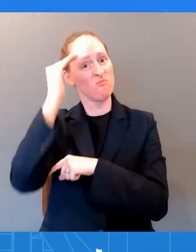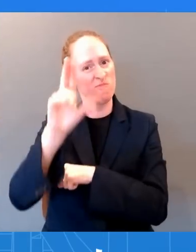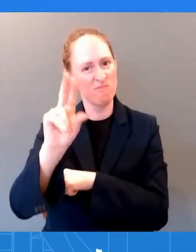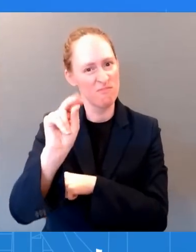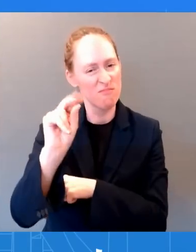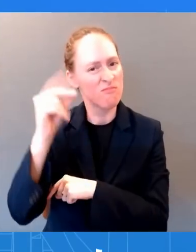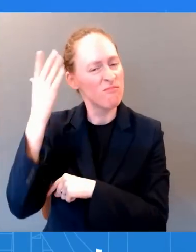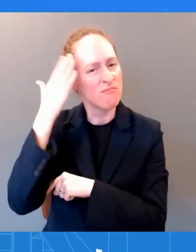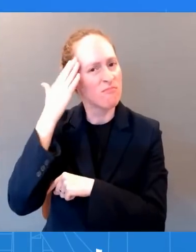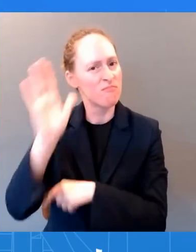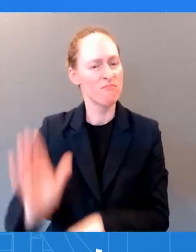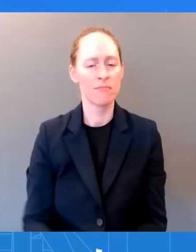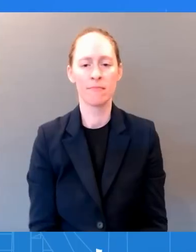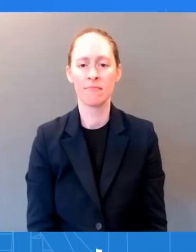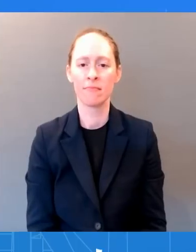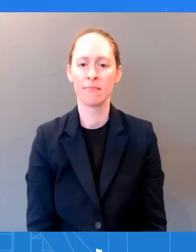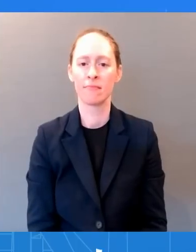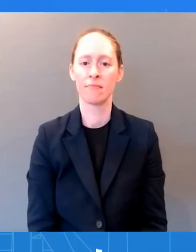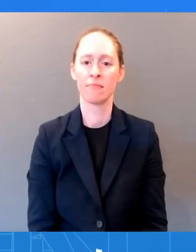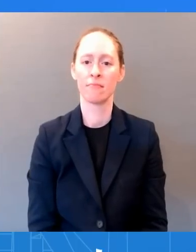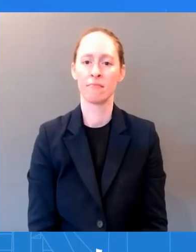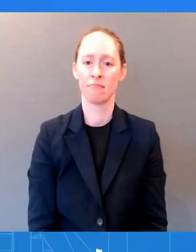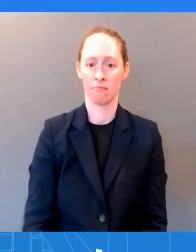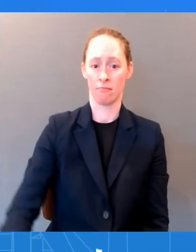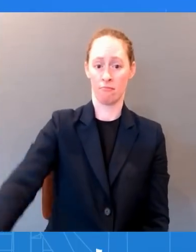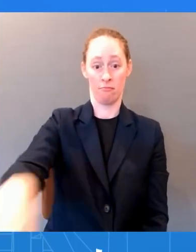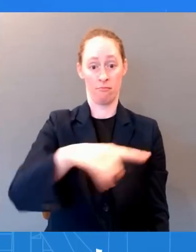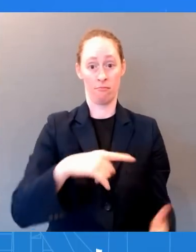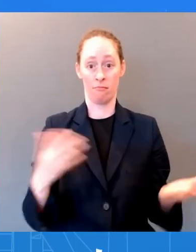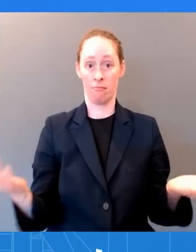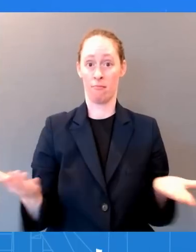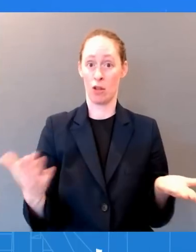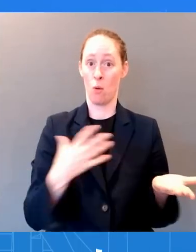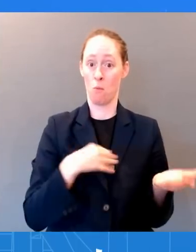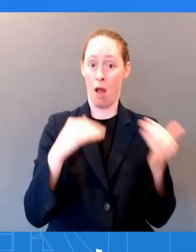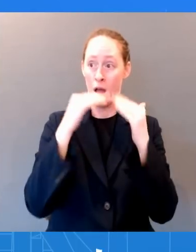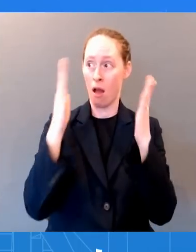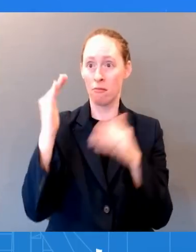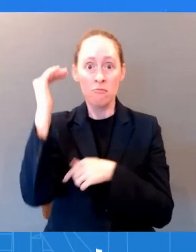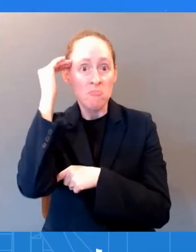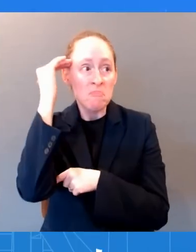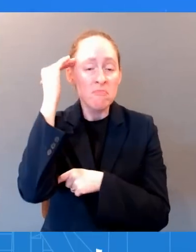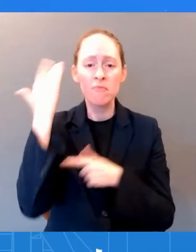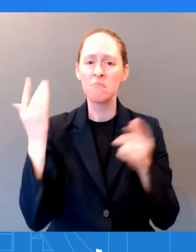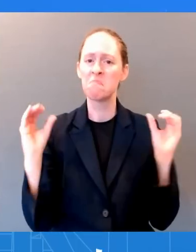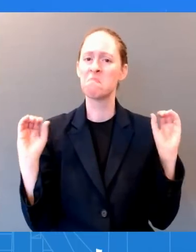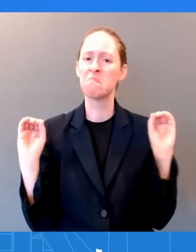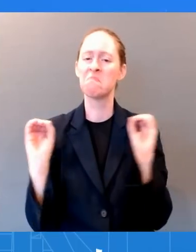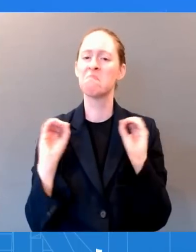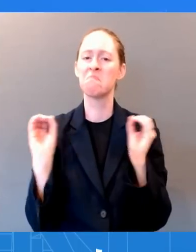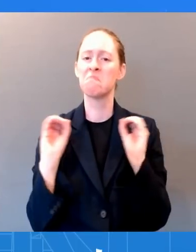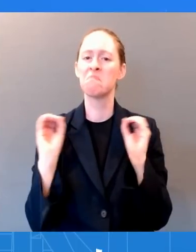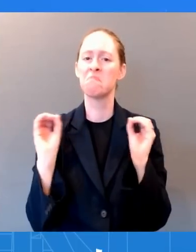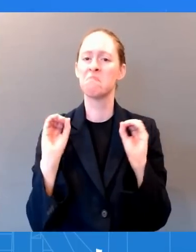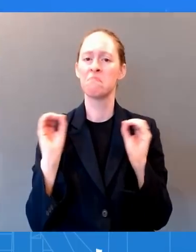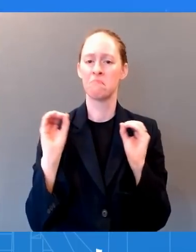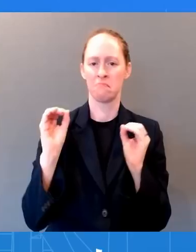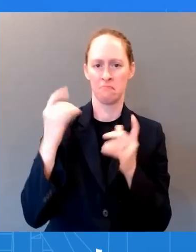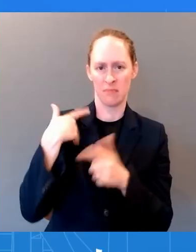The White House not has been briefed on any of this. And so, we are just going to leave it to the Department of Justice and to ODNI on this. The Press: And on a different topic,